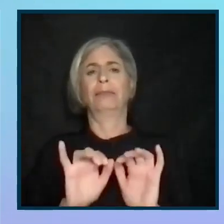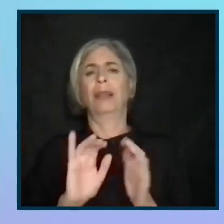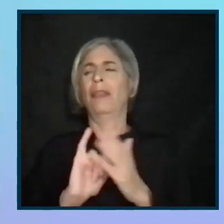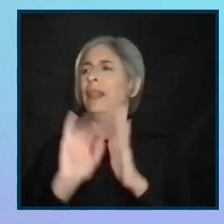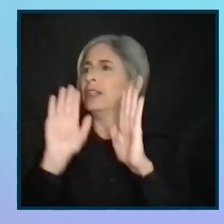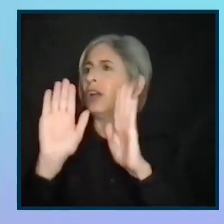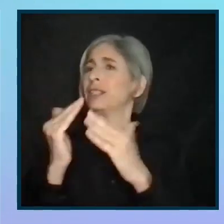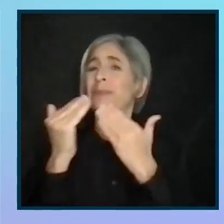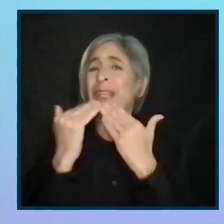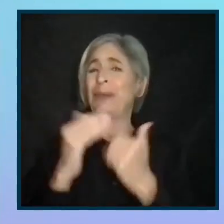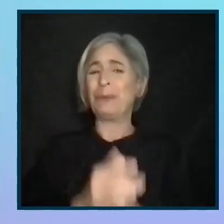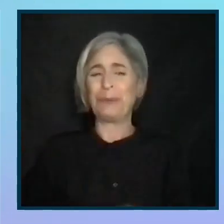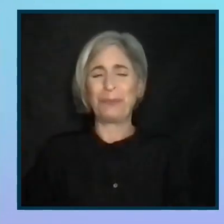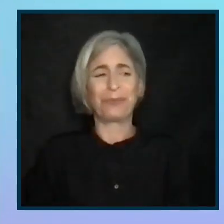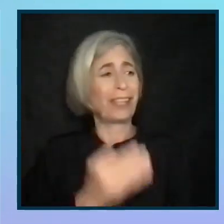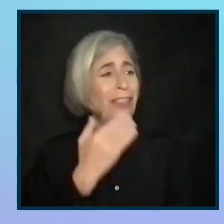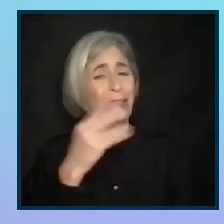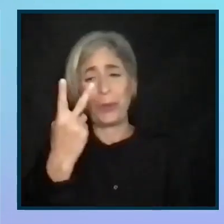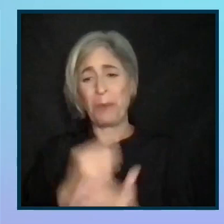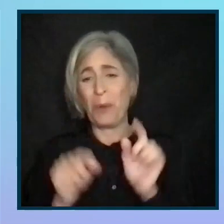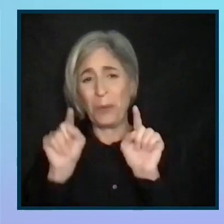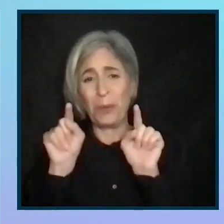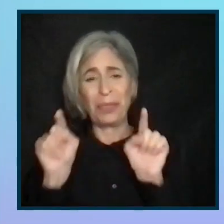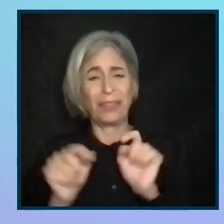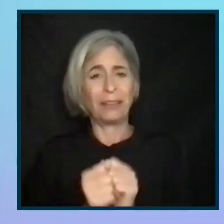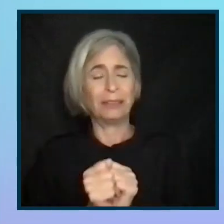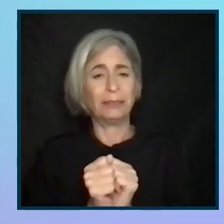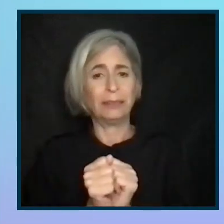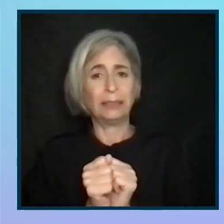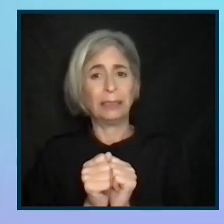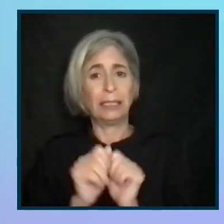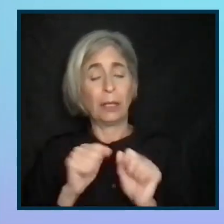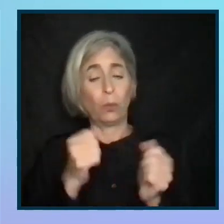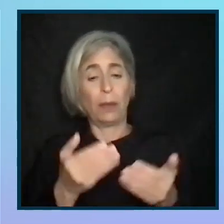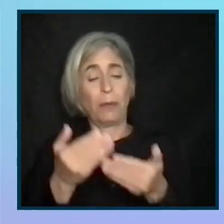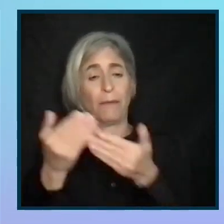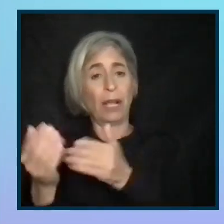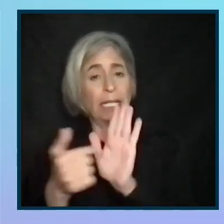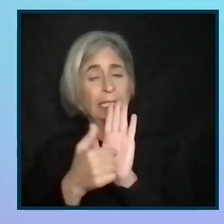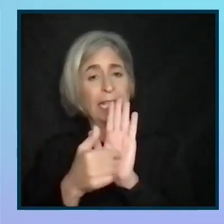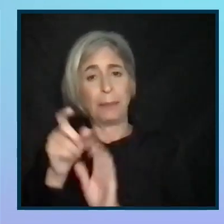Thank you. Thank you, both. Can we provide an example of proof